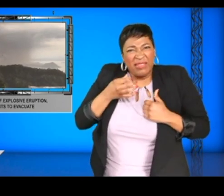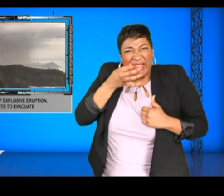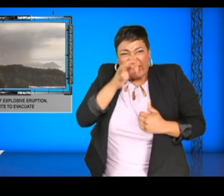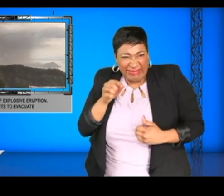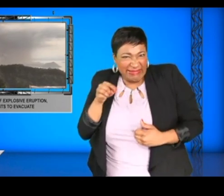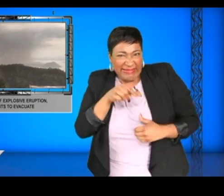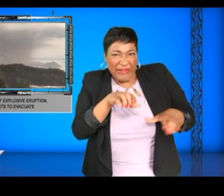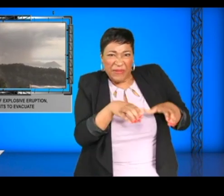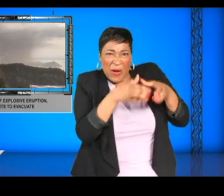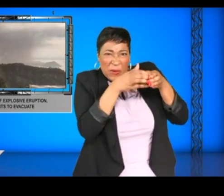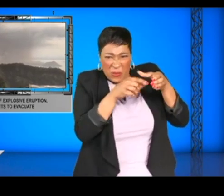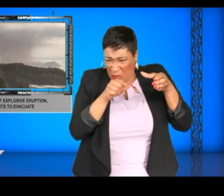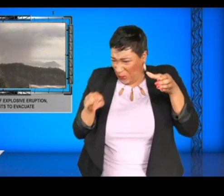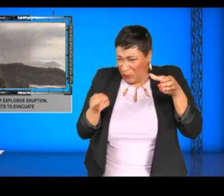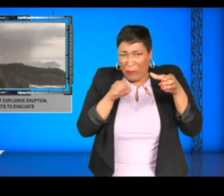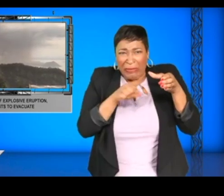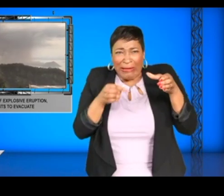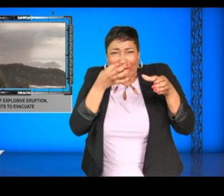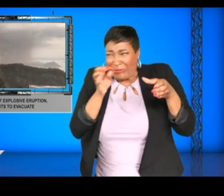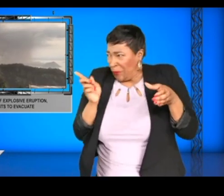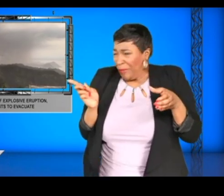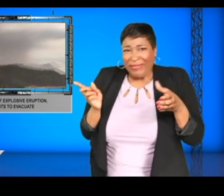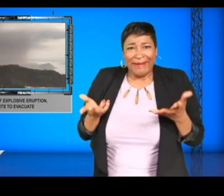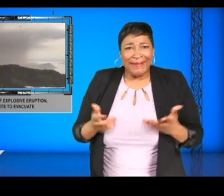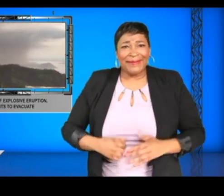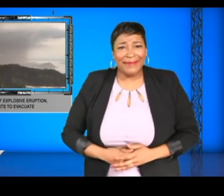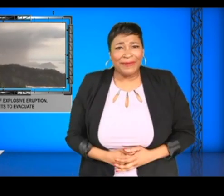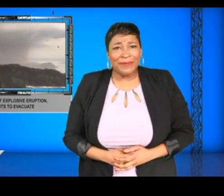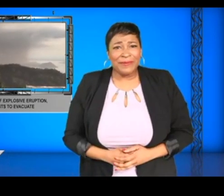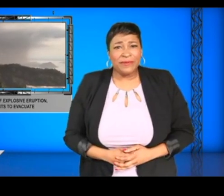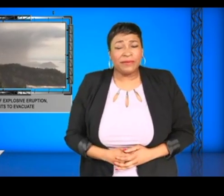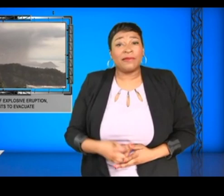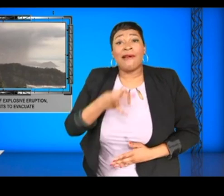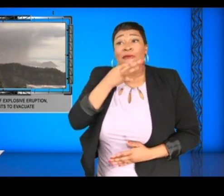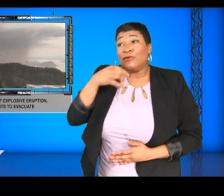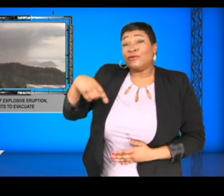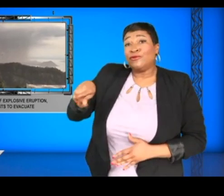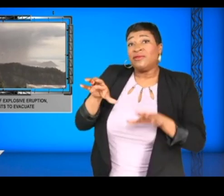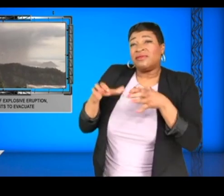so many people live in its immediate vicinity.